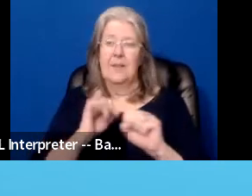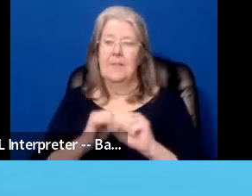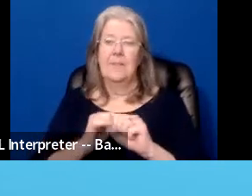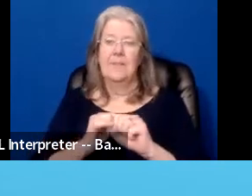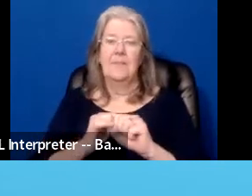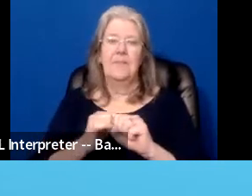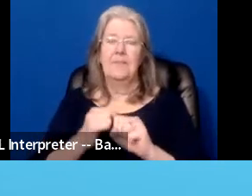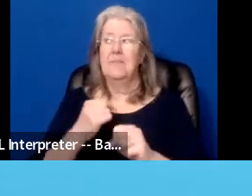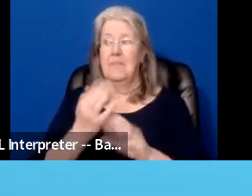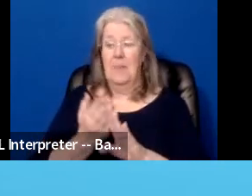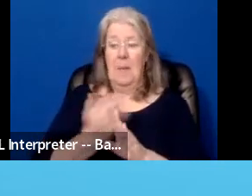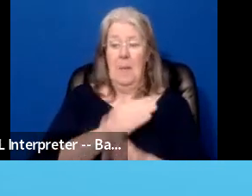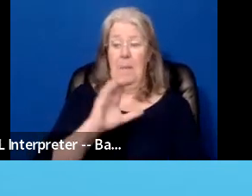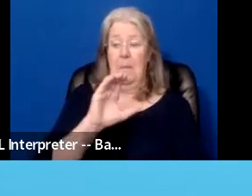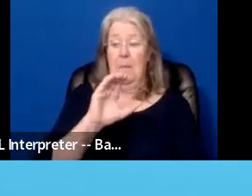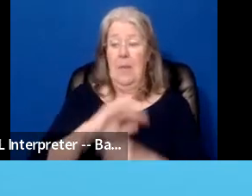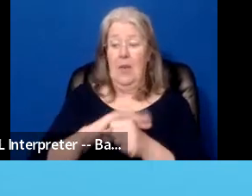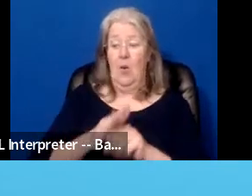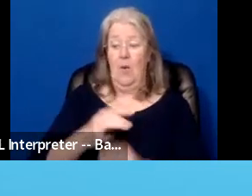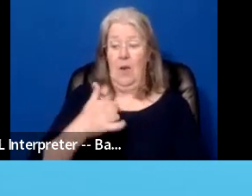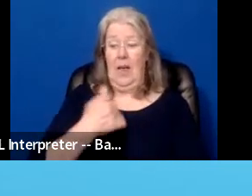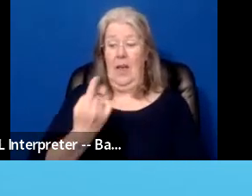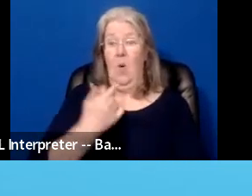had the bottle of hand sanitizer in my pocket